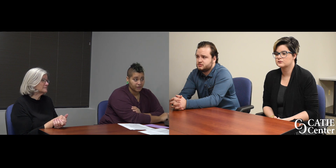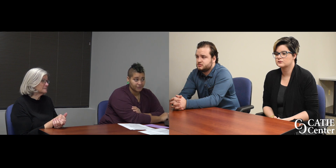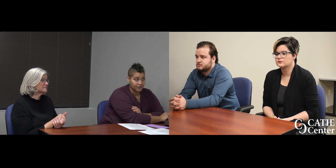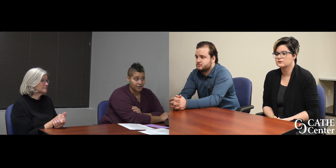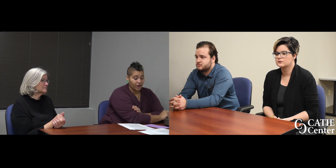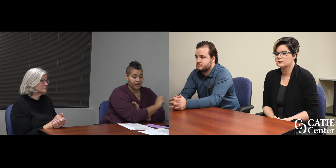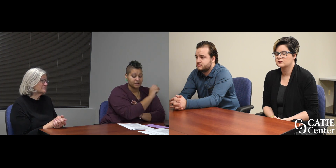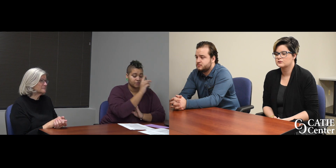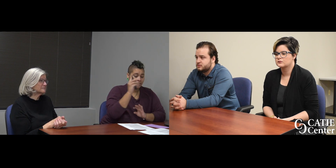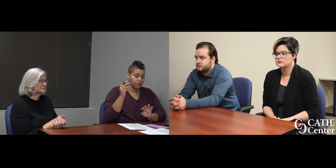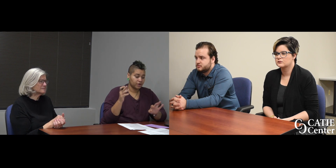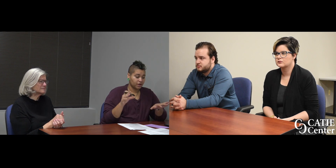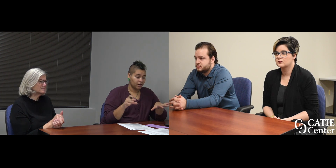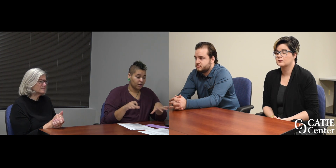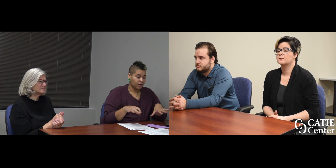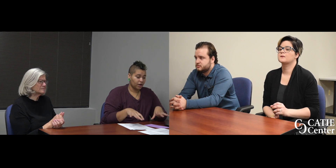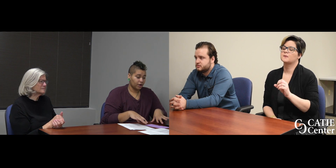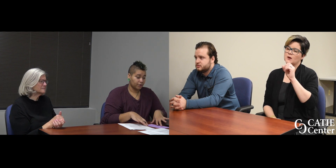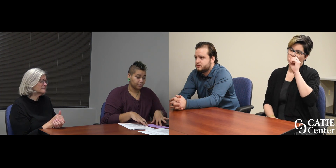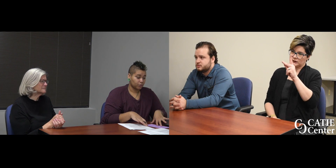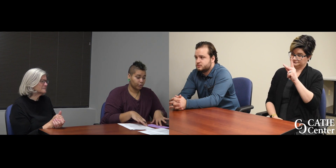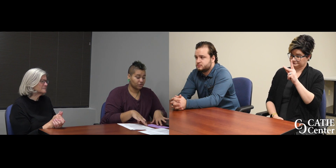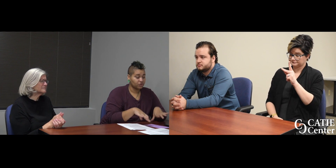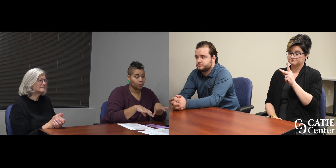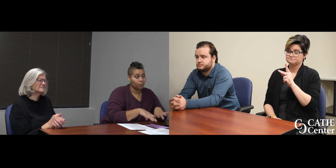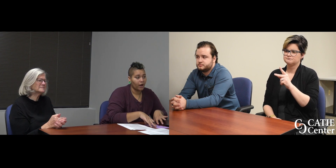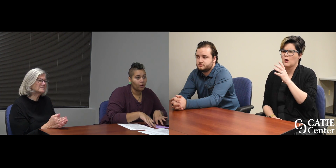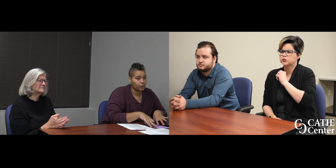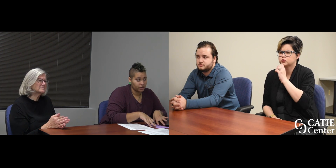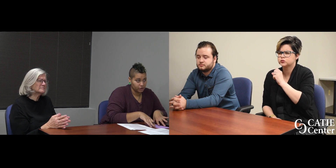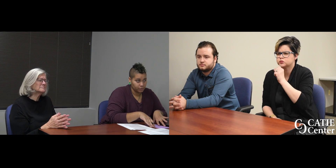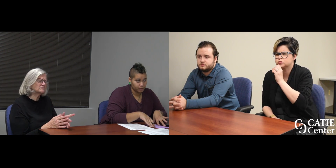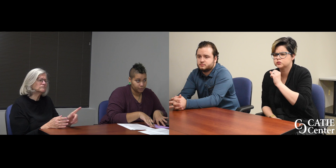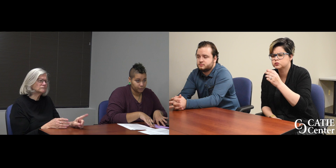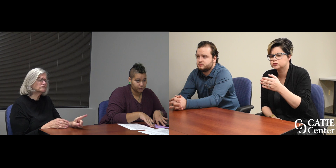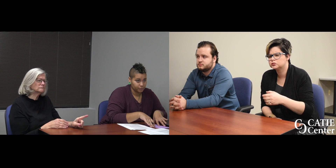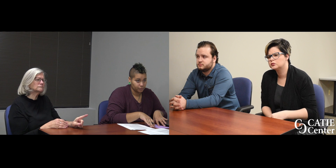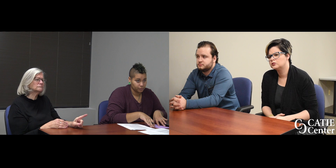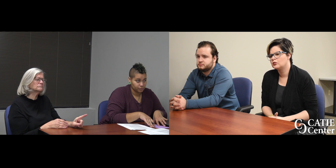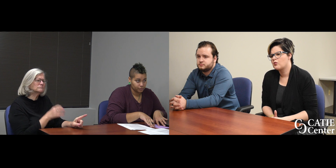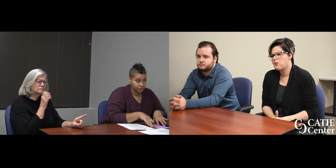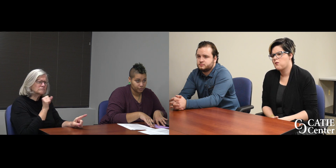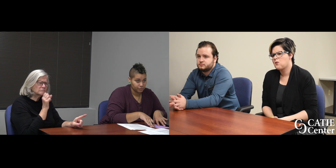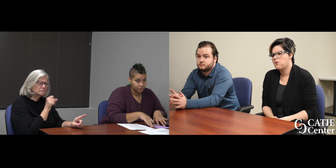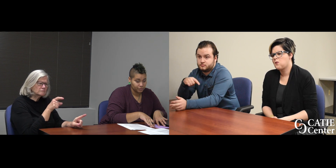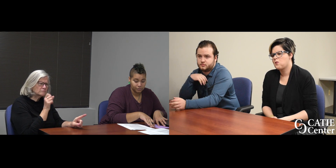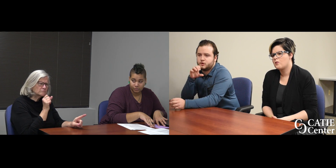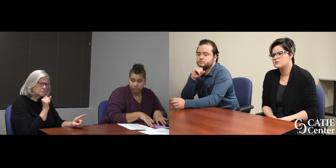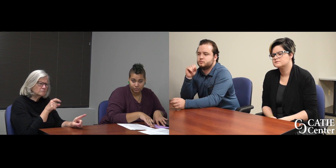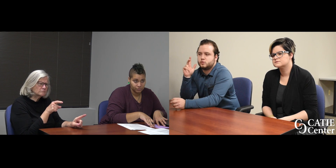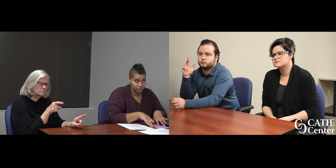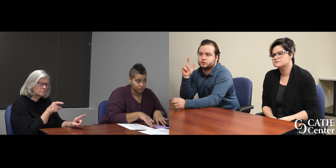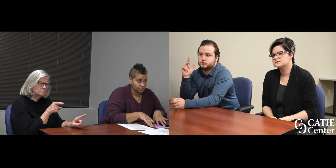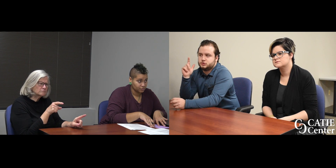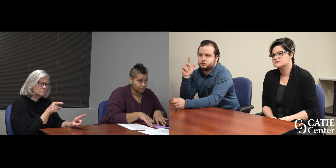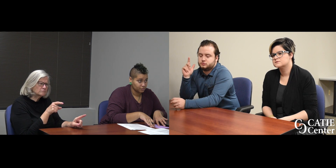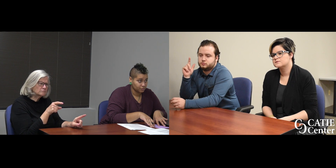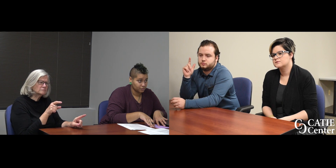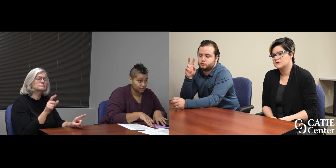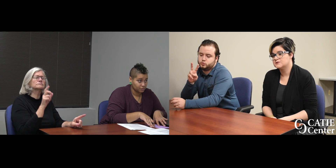Okay, so quick question, how old are you? I: I'm 23.